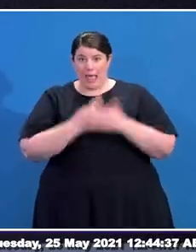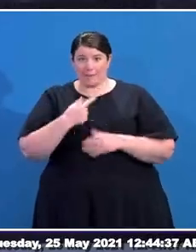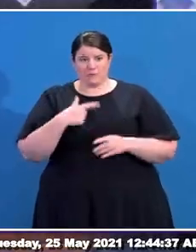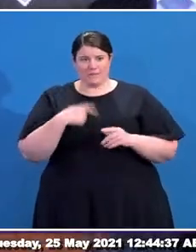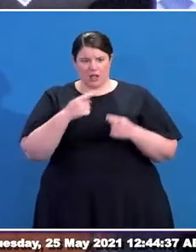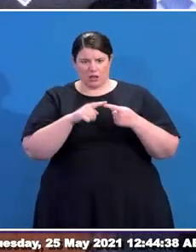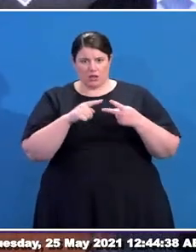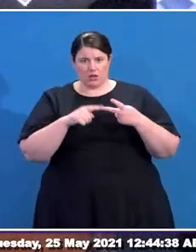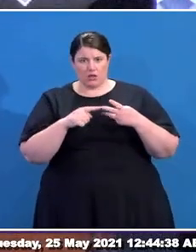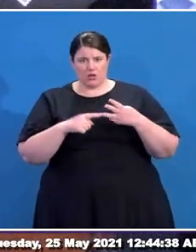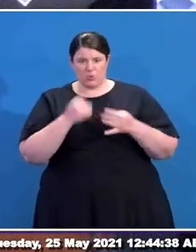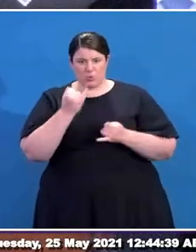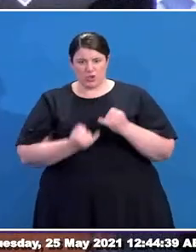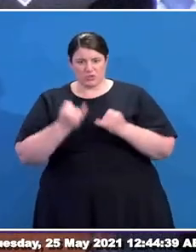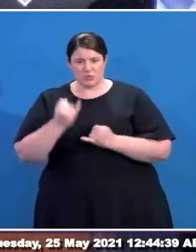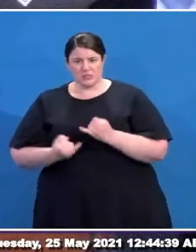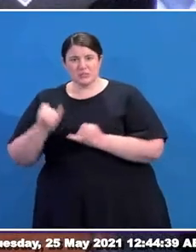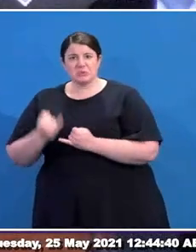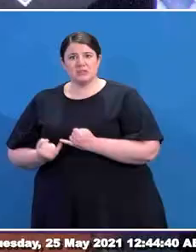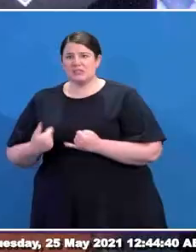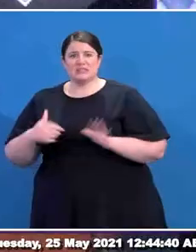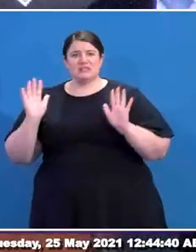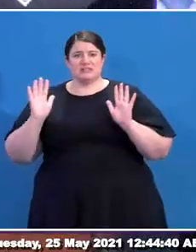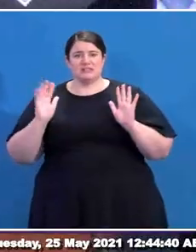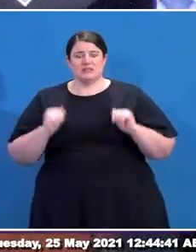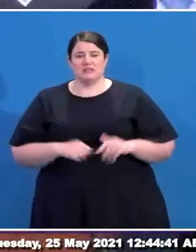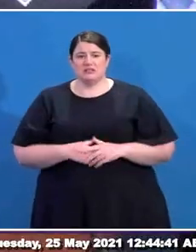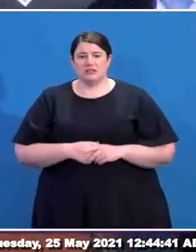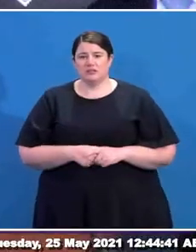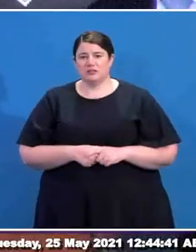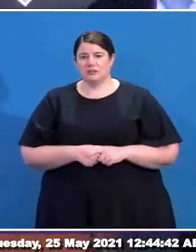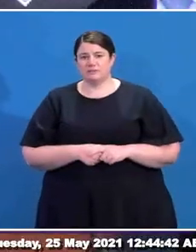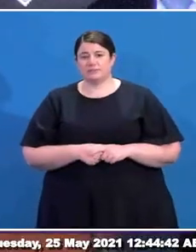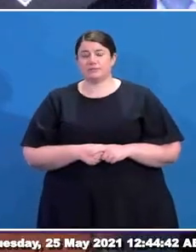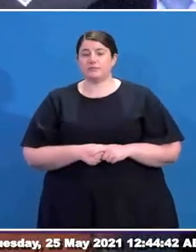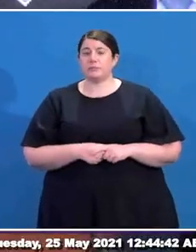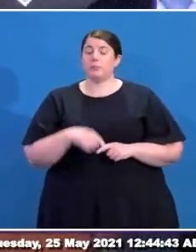You decided not to make a complaint to the Sunnyfield complaint